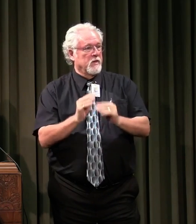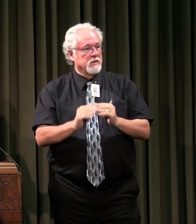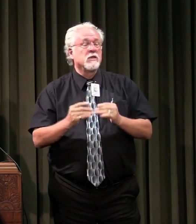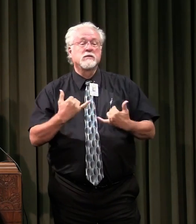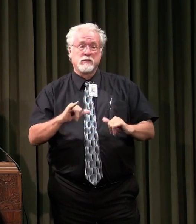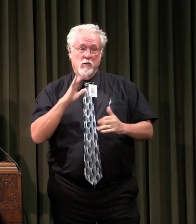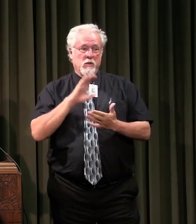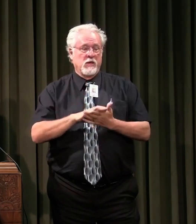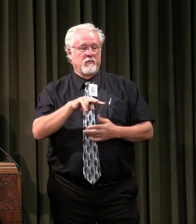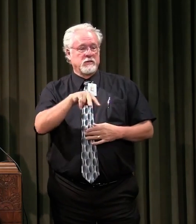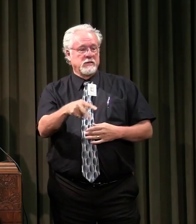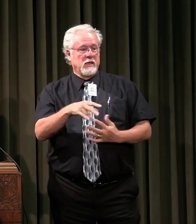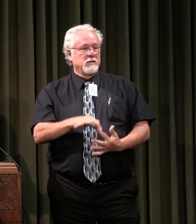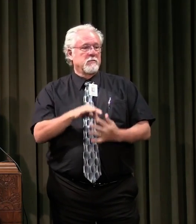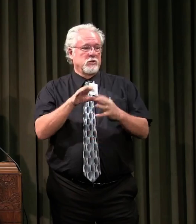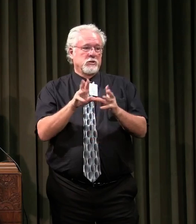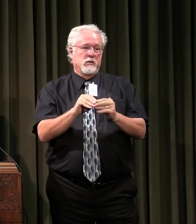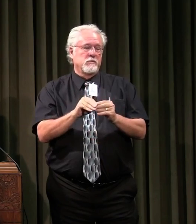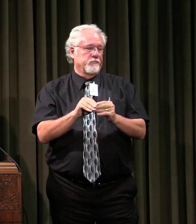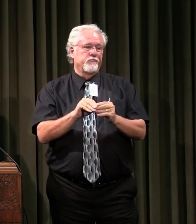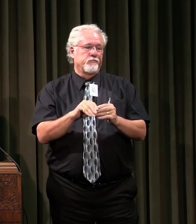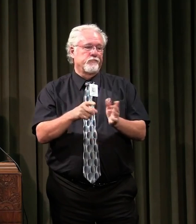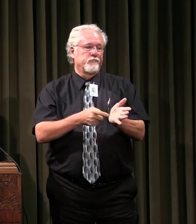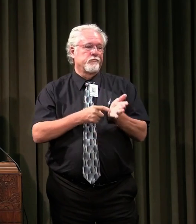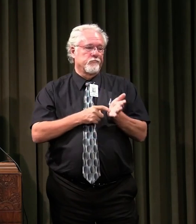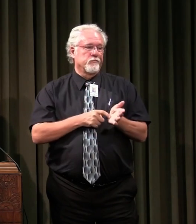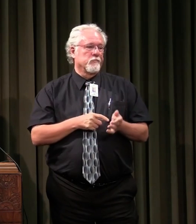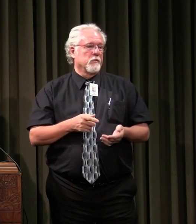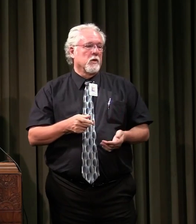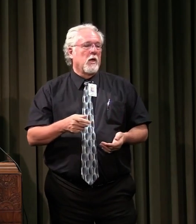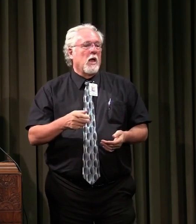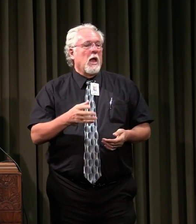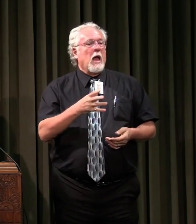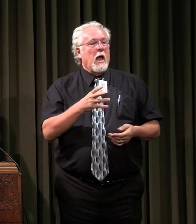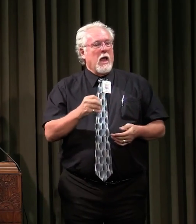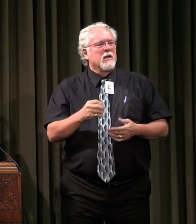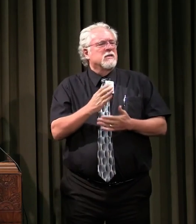a second special session is in order and I know there were some reporting that I